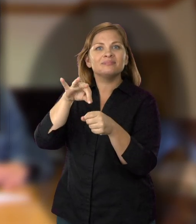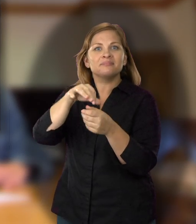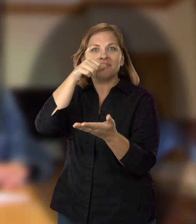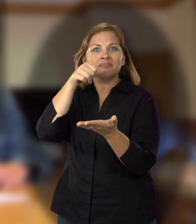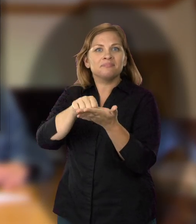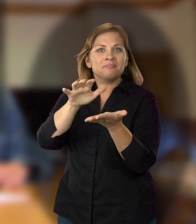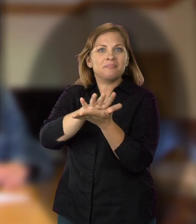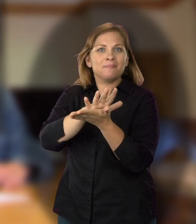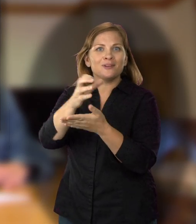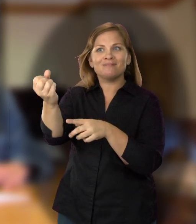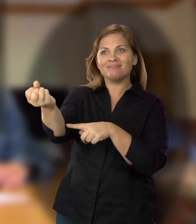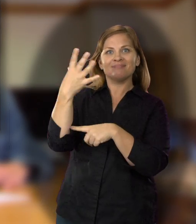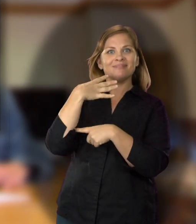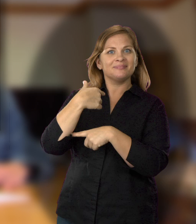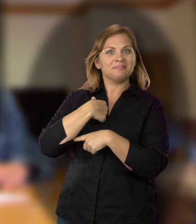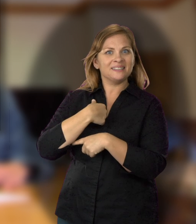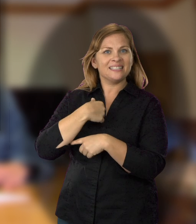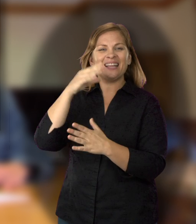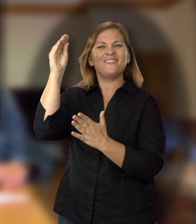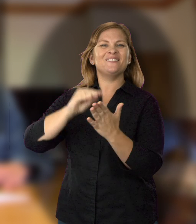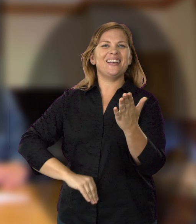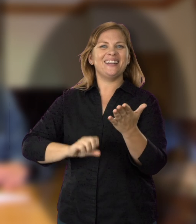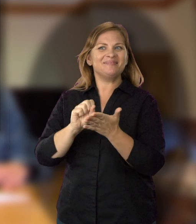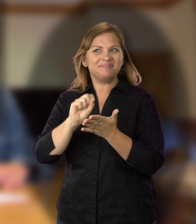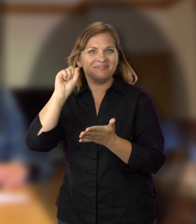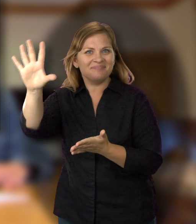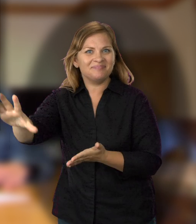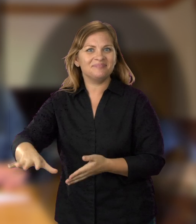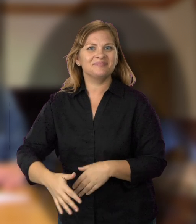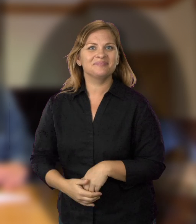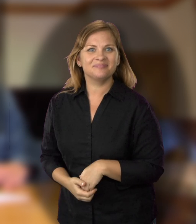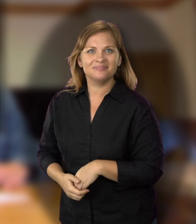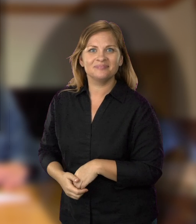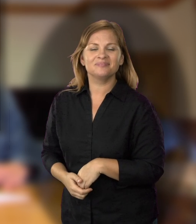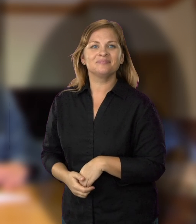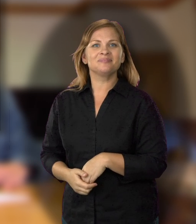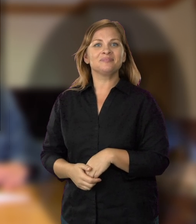You can have a ballot mailed to you. Fill it out and send it back so that it arrives at your election office